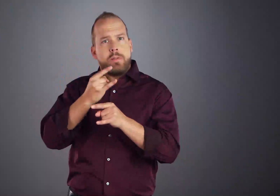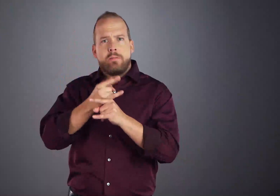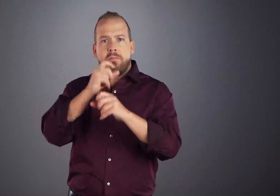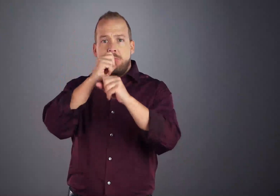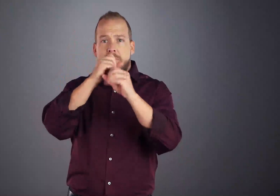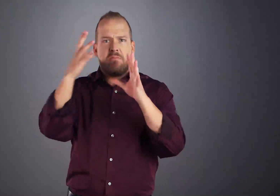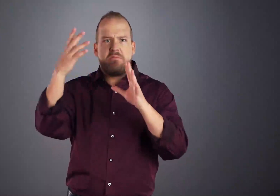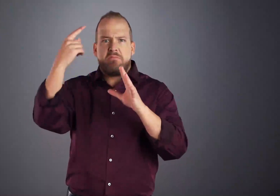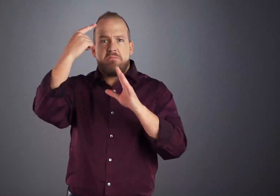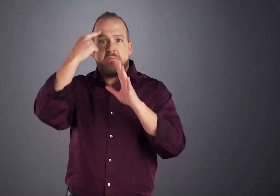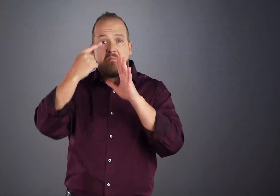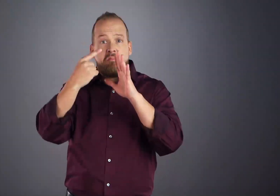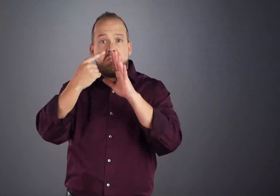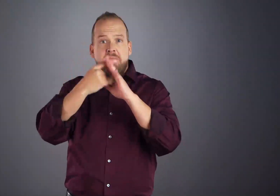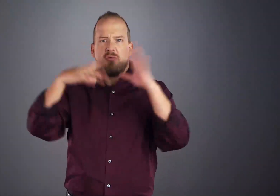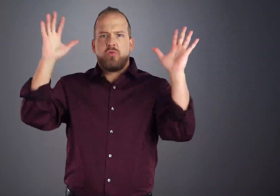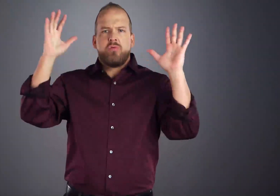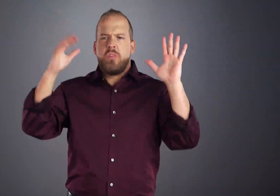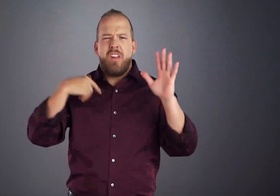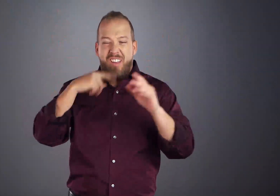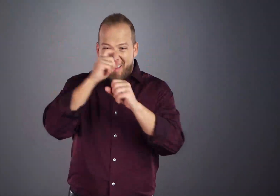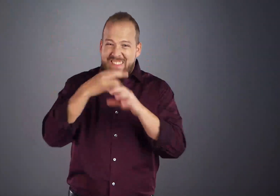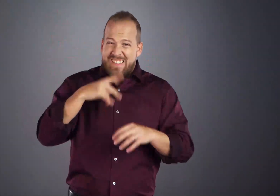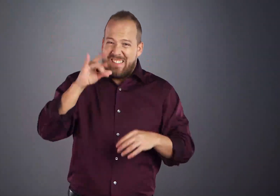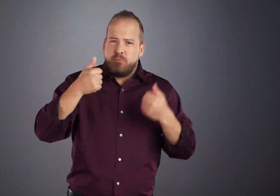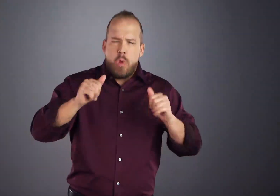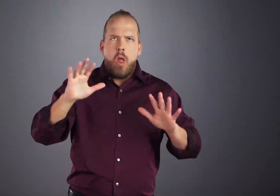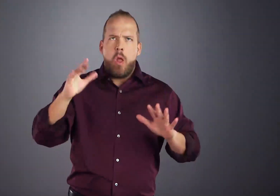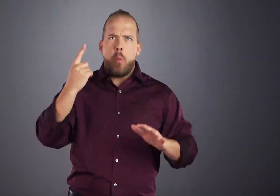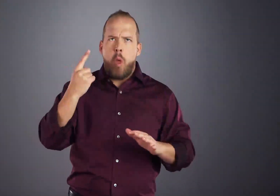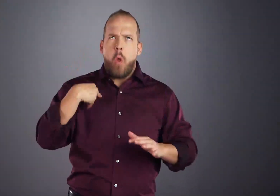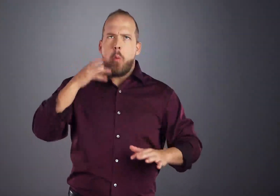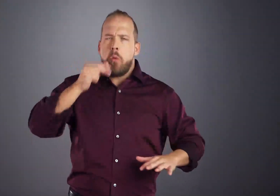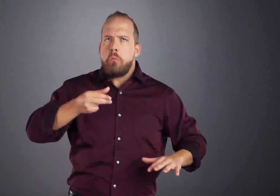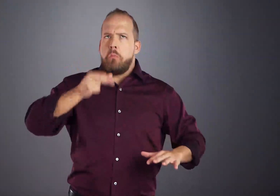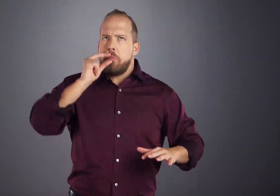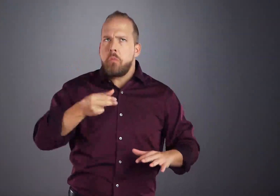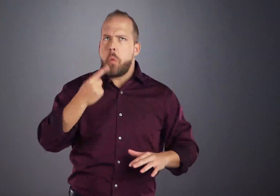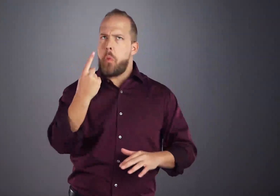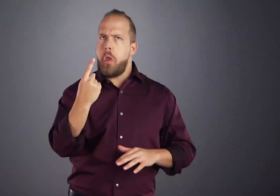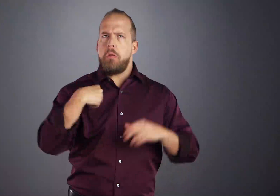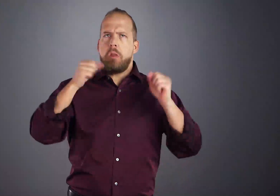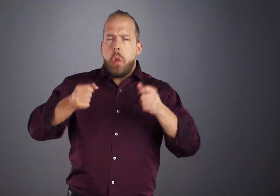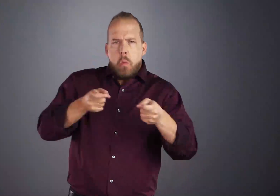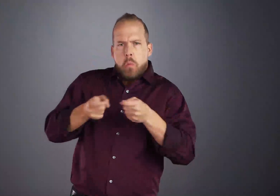As the whisky rose to my head I told myself I would manage better next time,